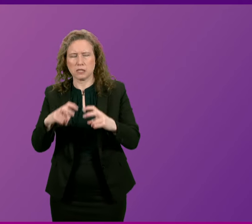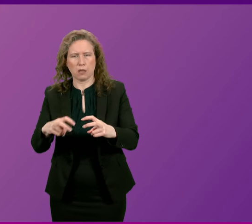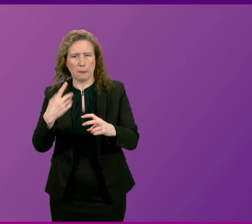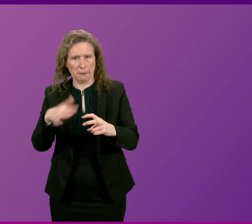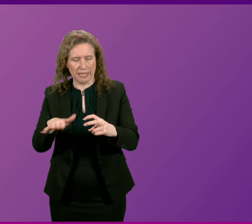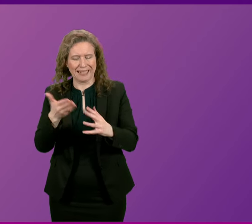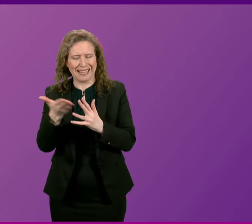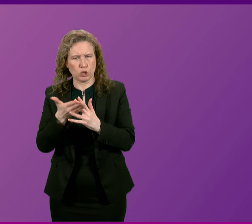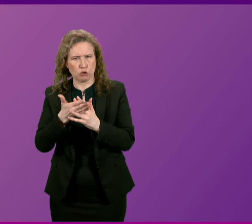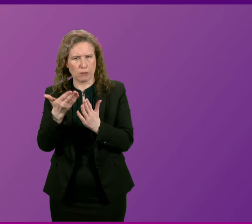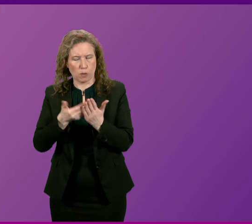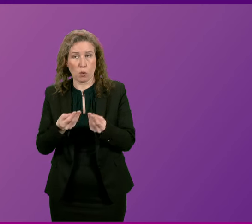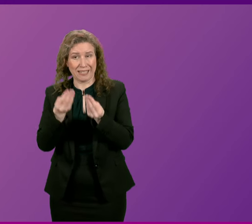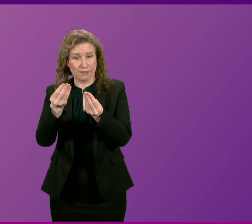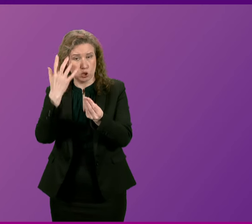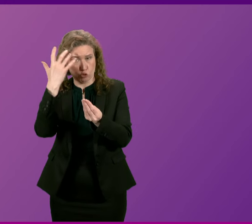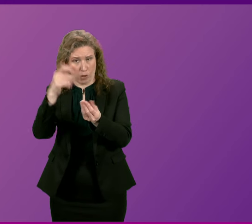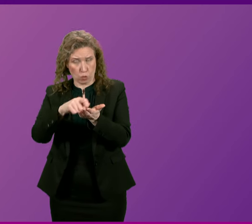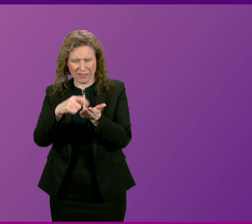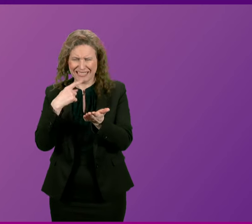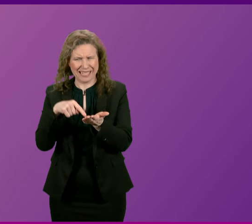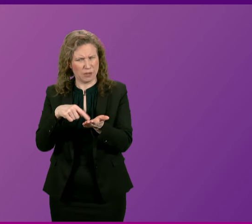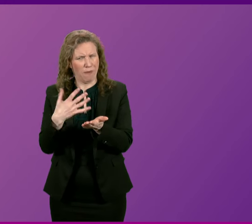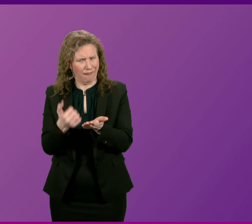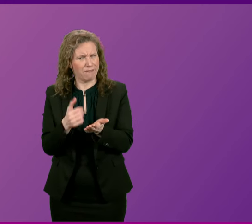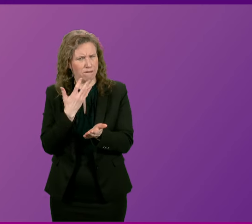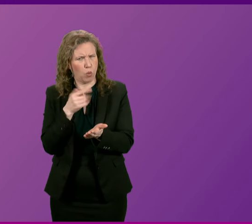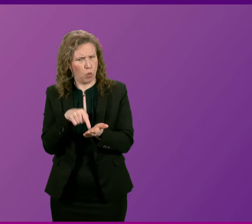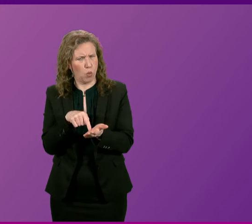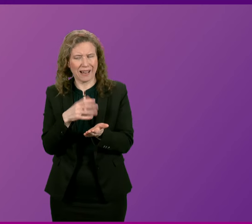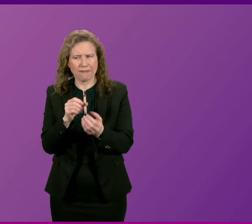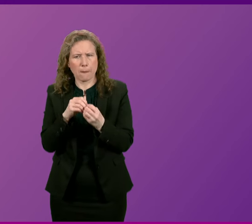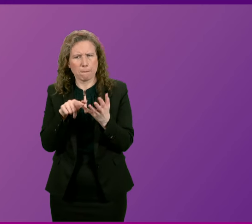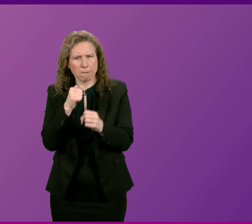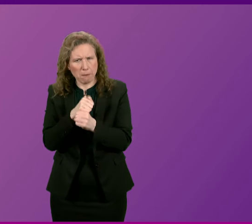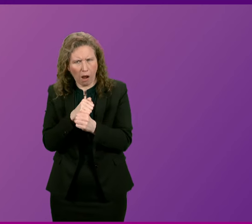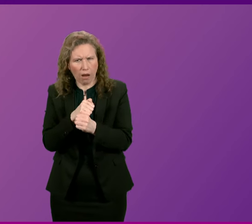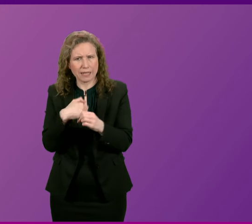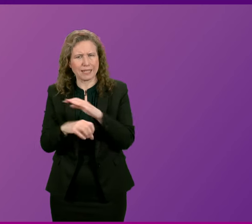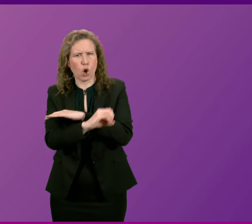to the Crown Office and flagged that there were defects or bugs in the Horizon software,